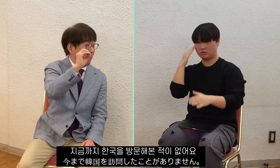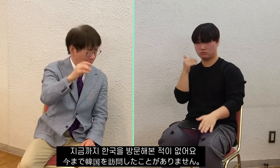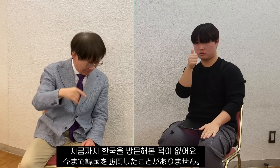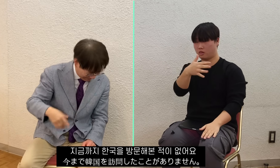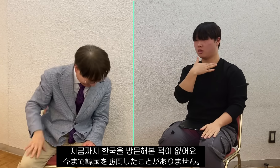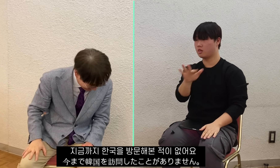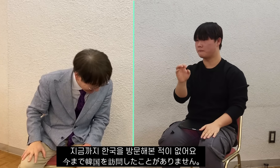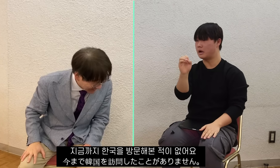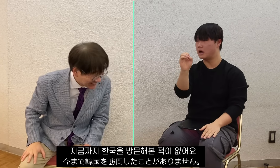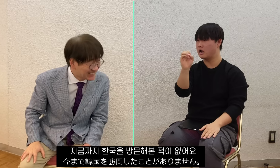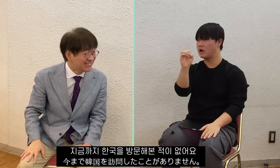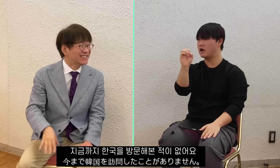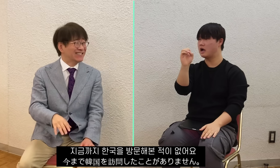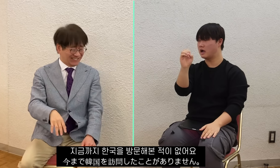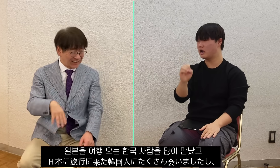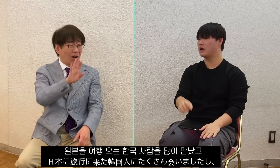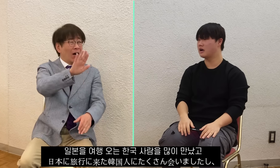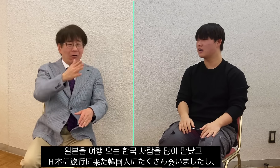I have never been to Korea before.